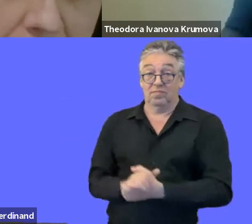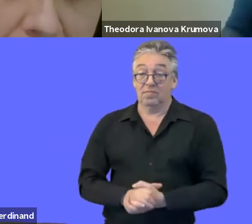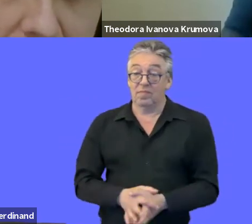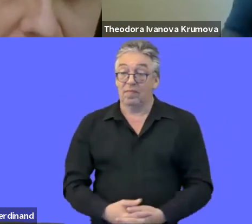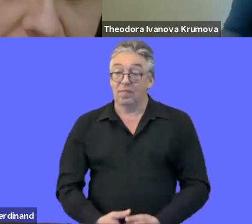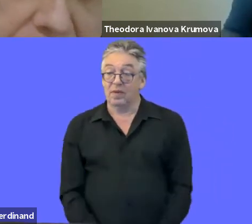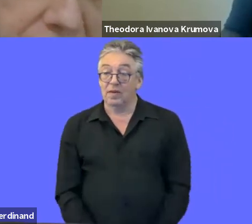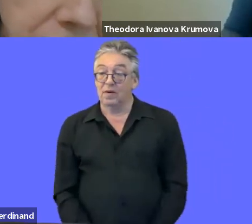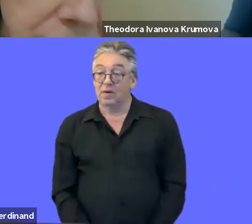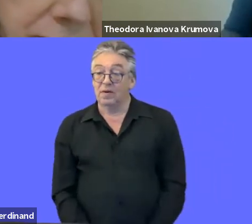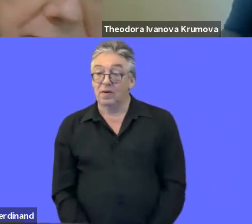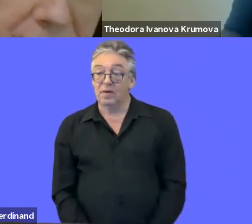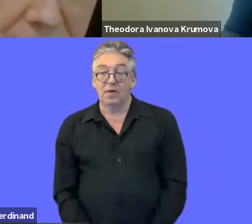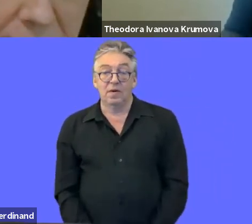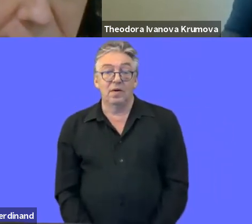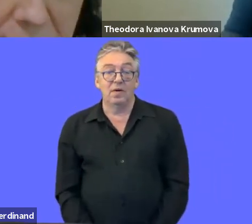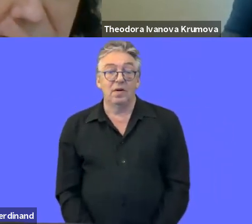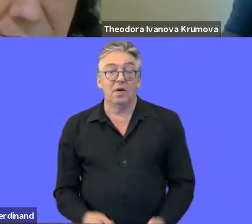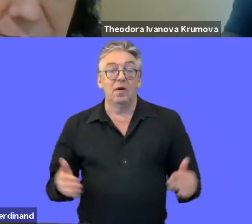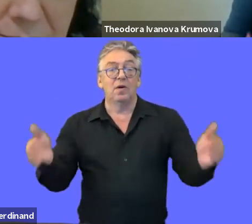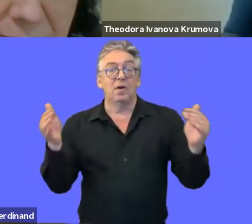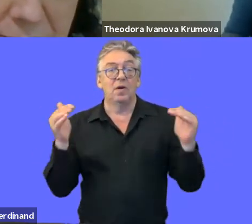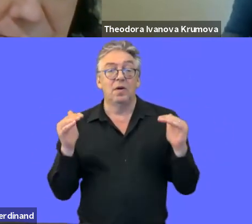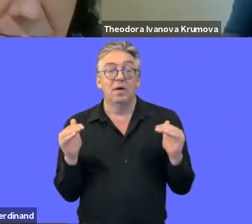If something is not going well, sometimes my unit,